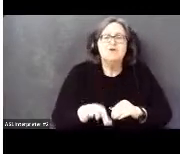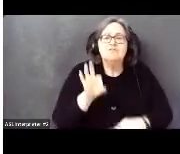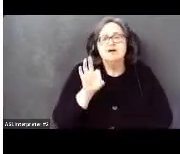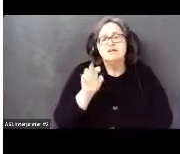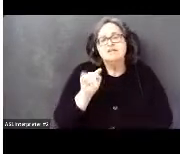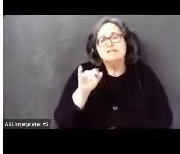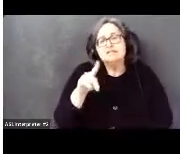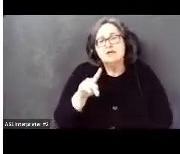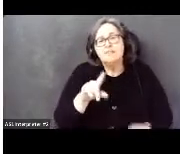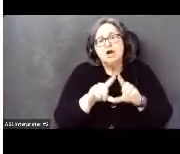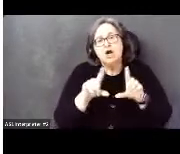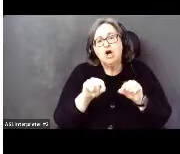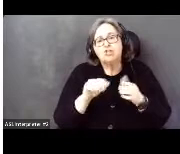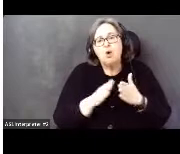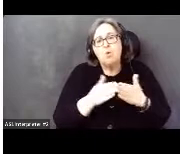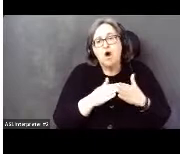wallet cards to the extent